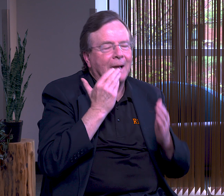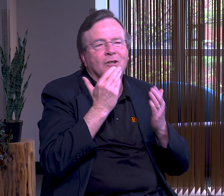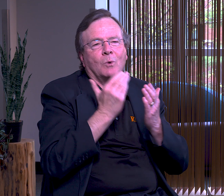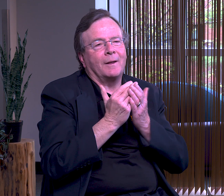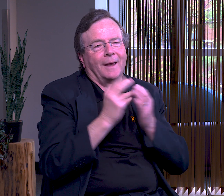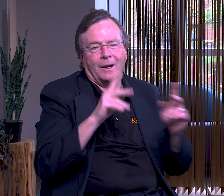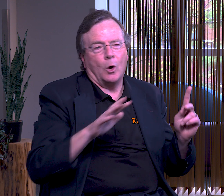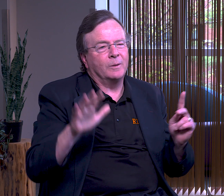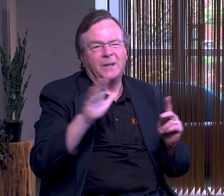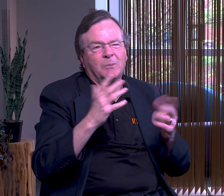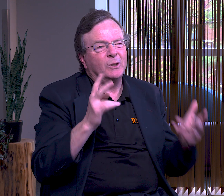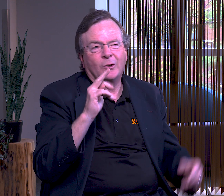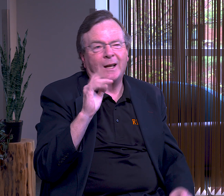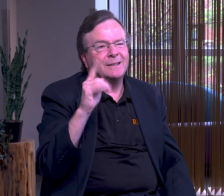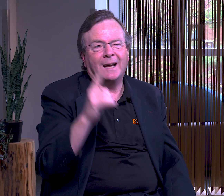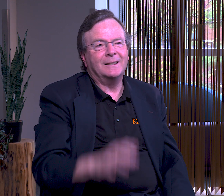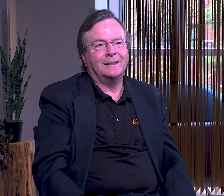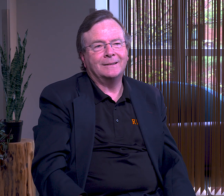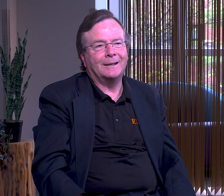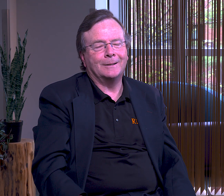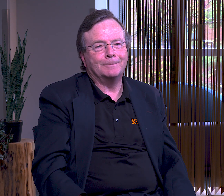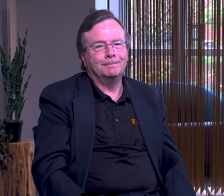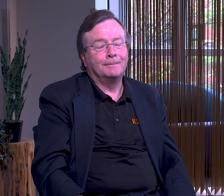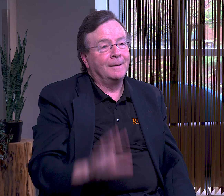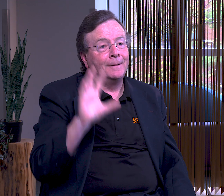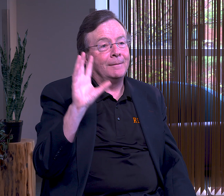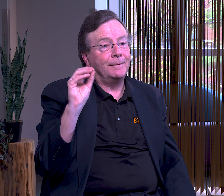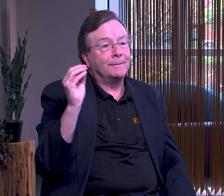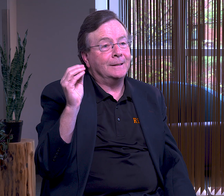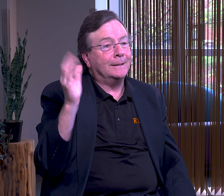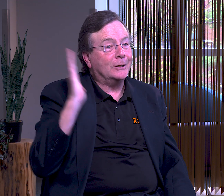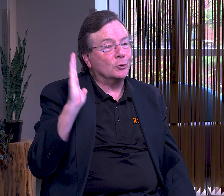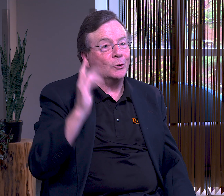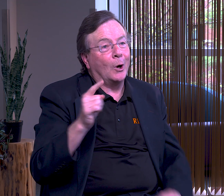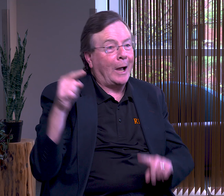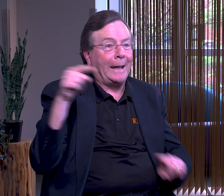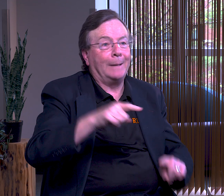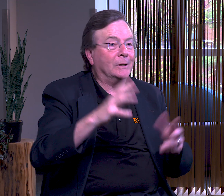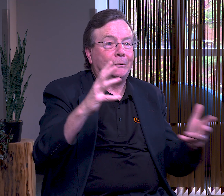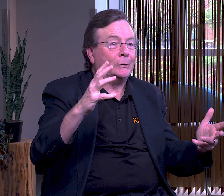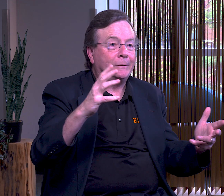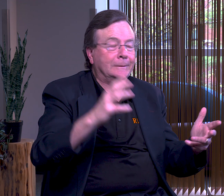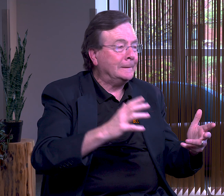I just want to thank all the people here at NTID. 50 years ago, I came here